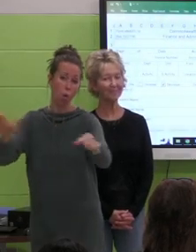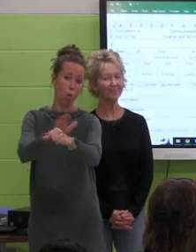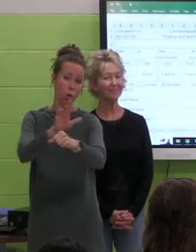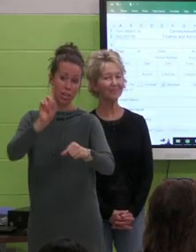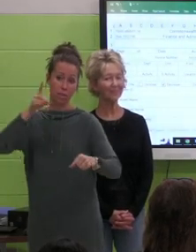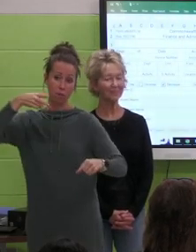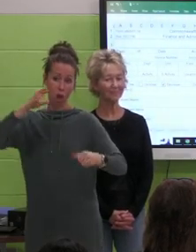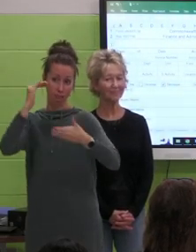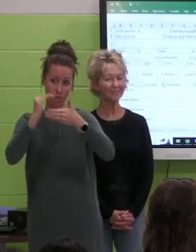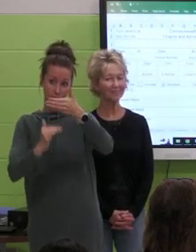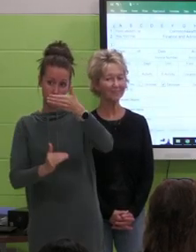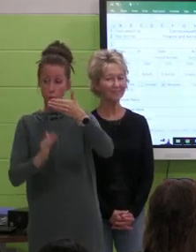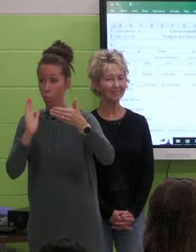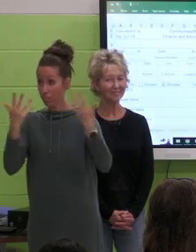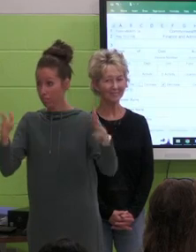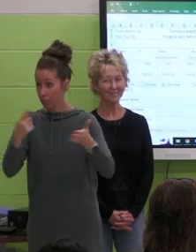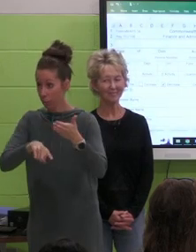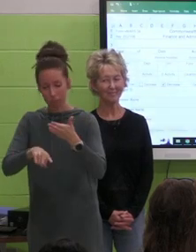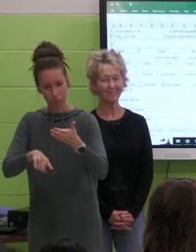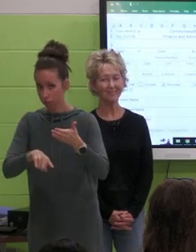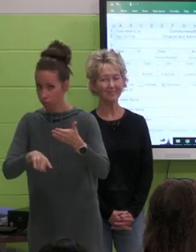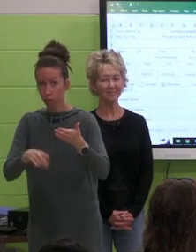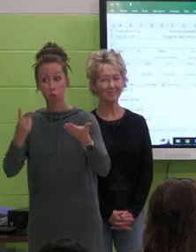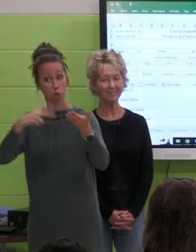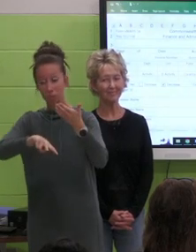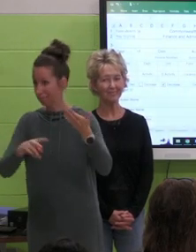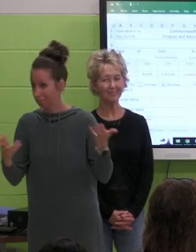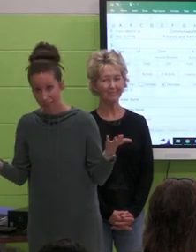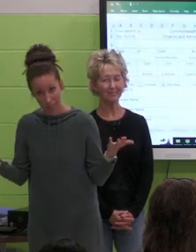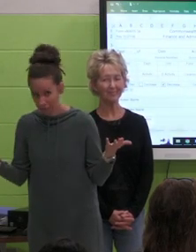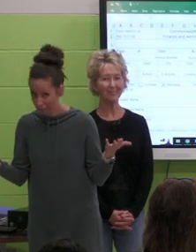tell you it's going to be done next week I can't tell you it'll be done in two weeks I would love